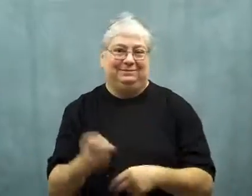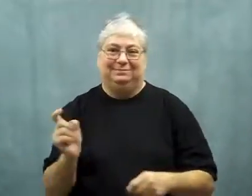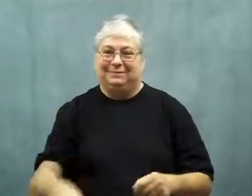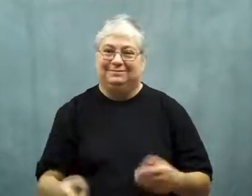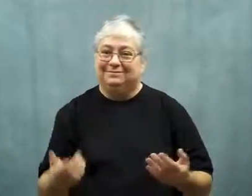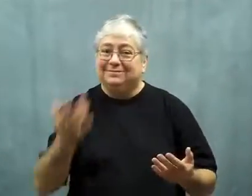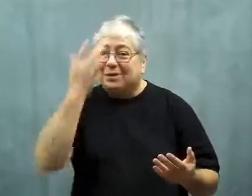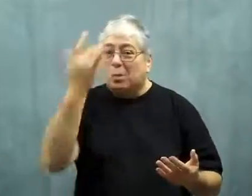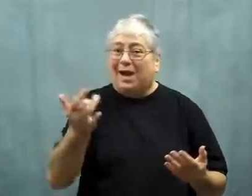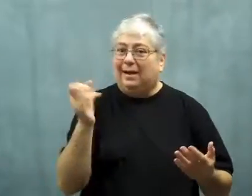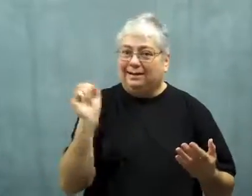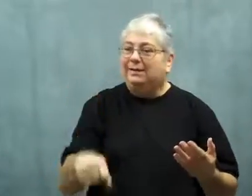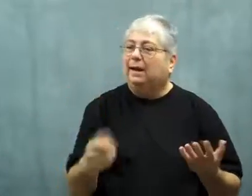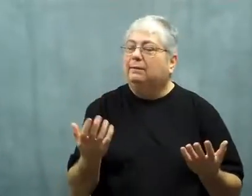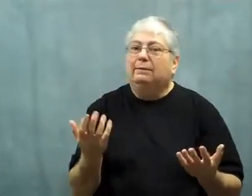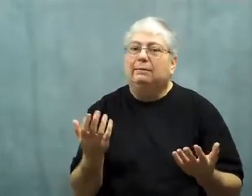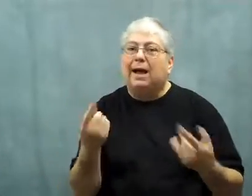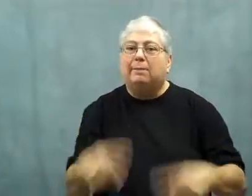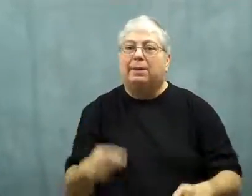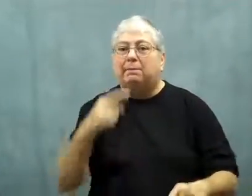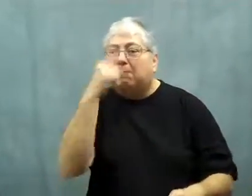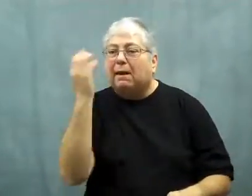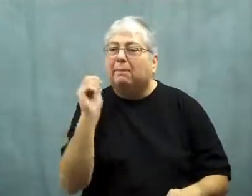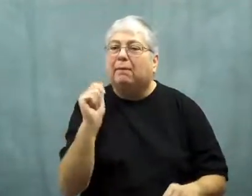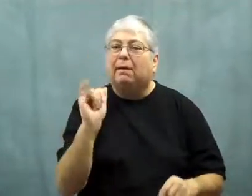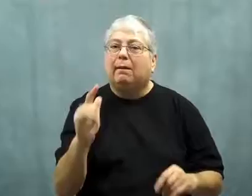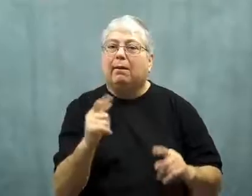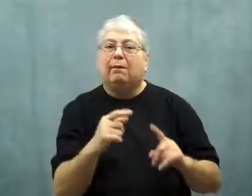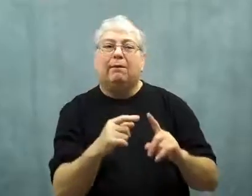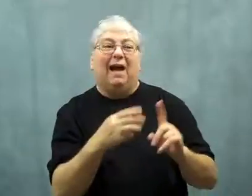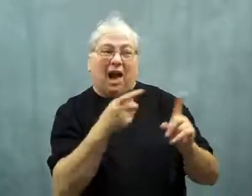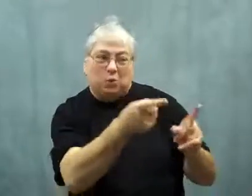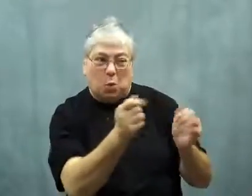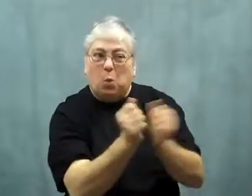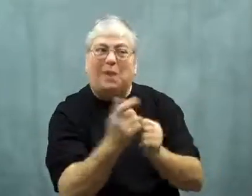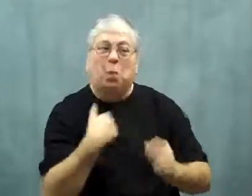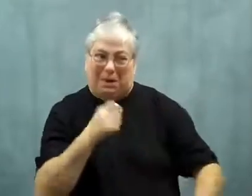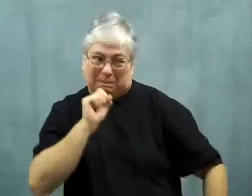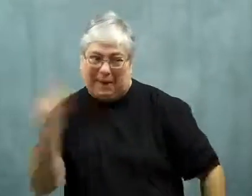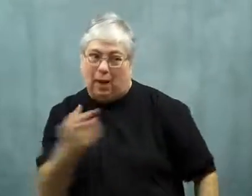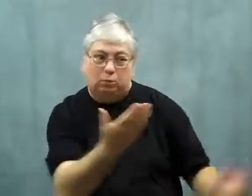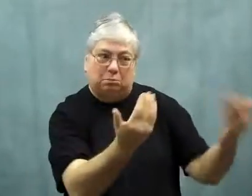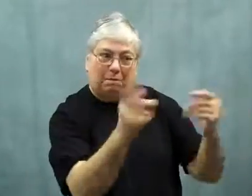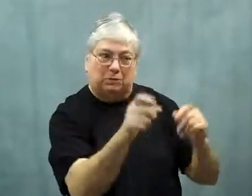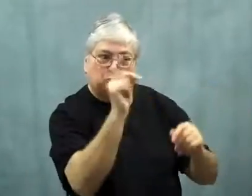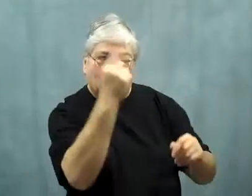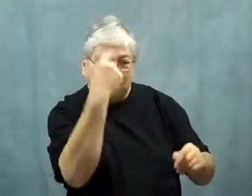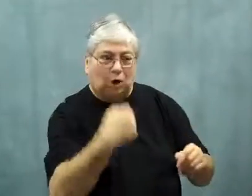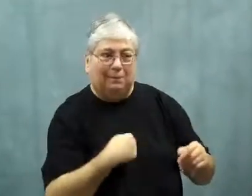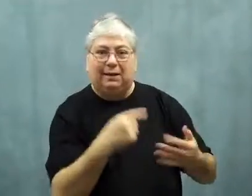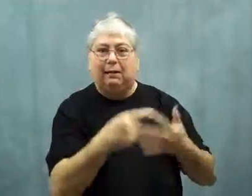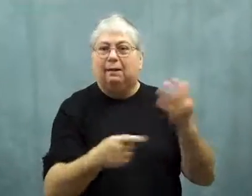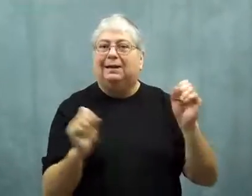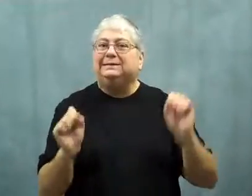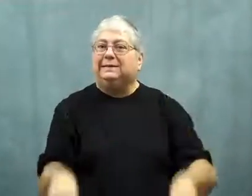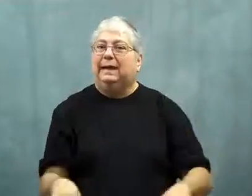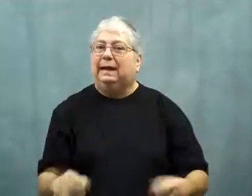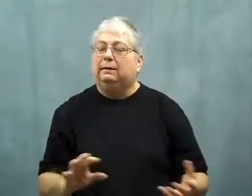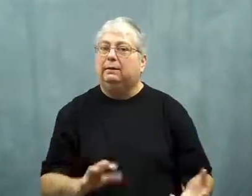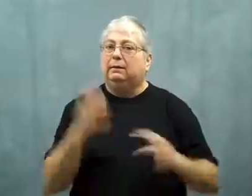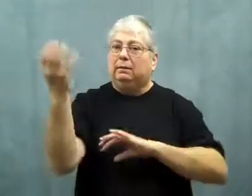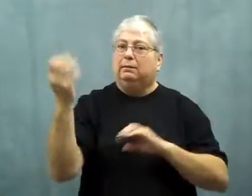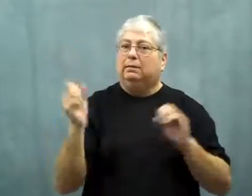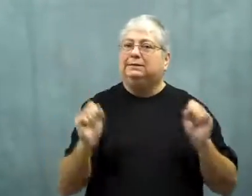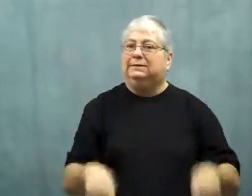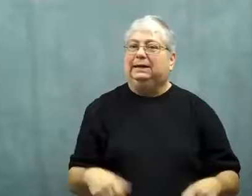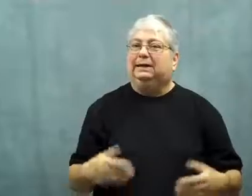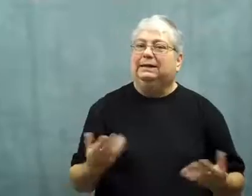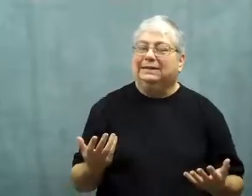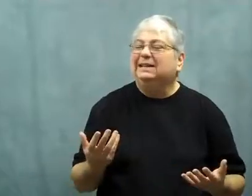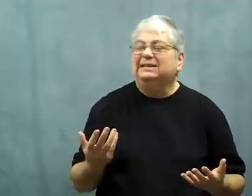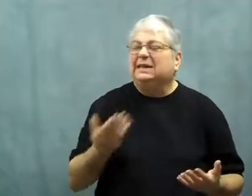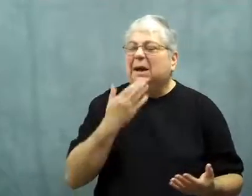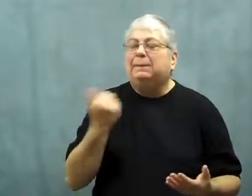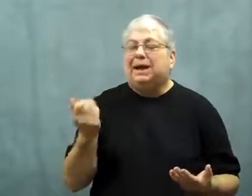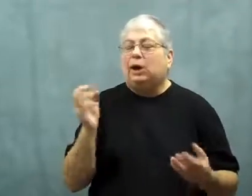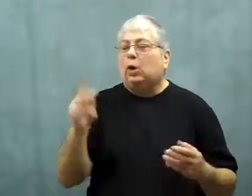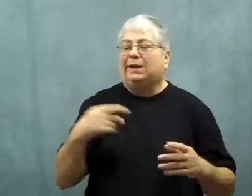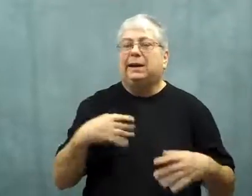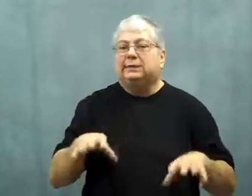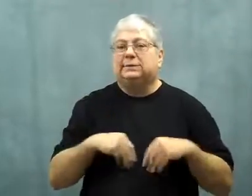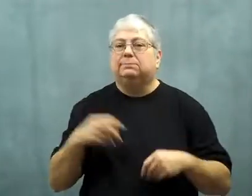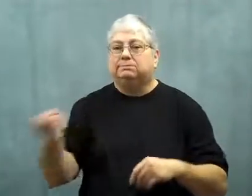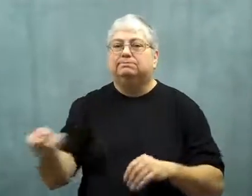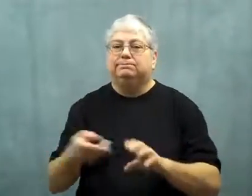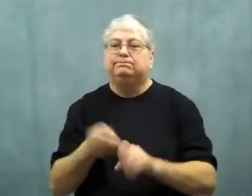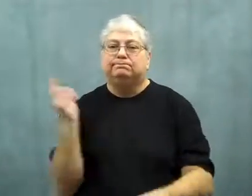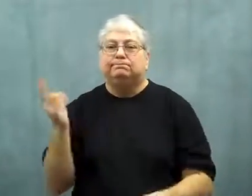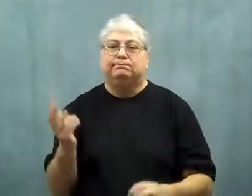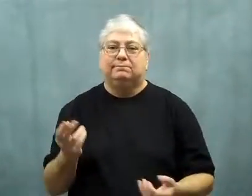He could have been subject to blackmail or extortion.